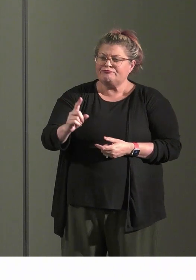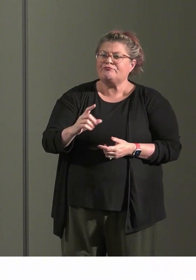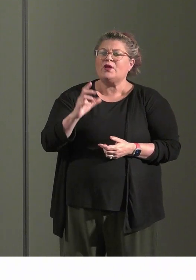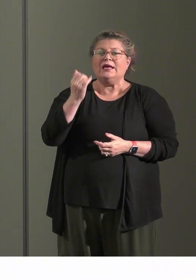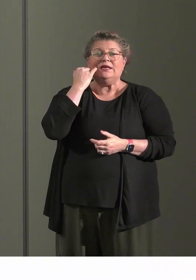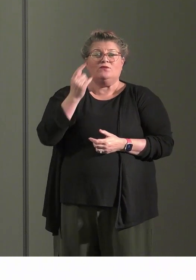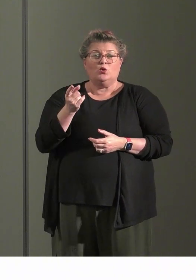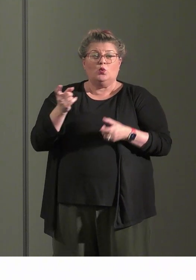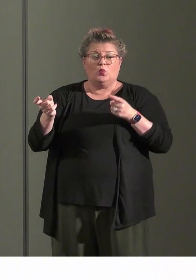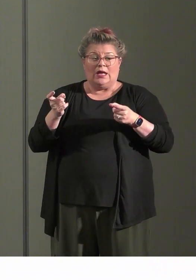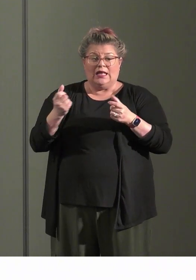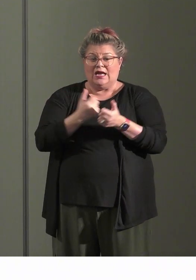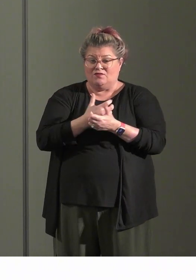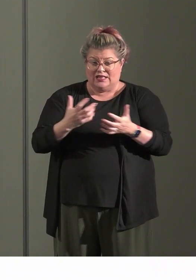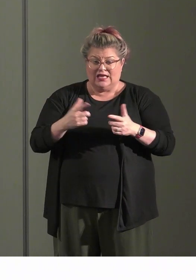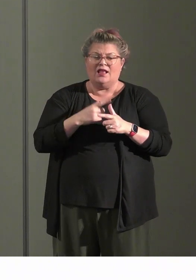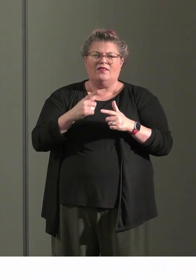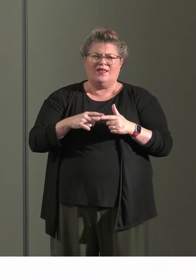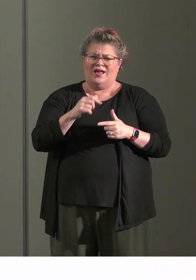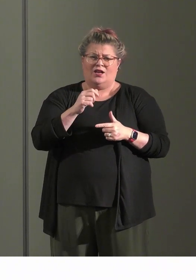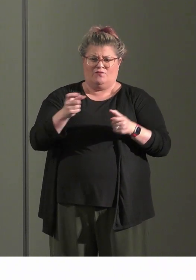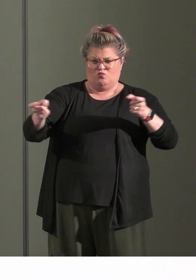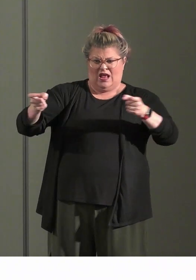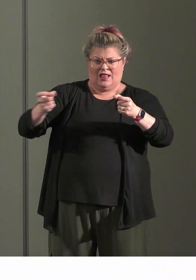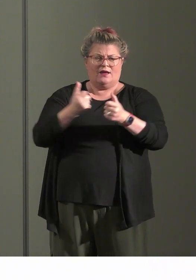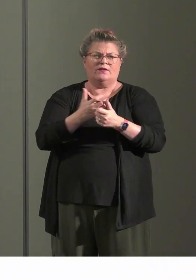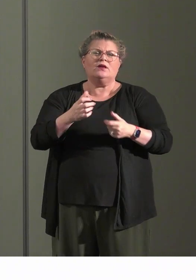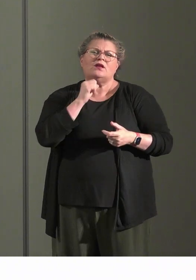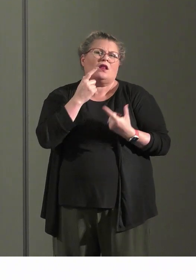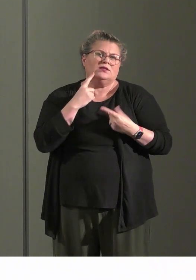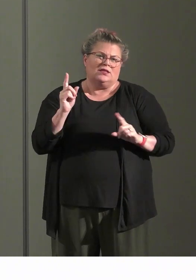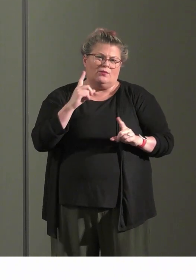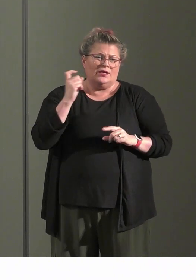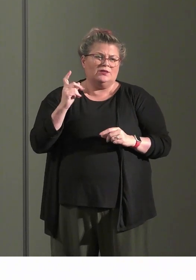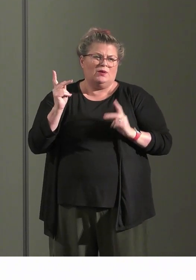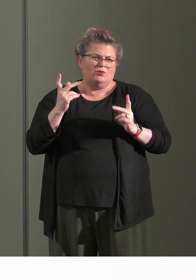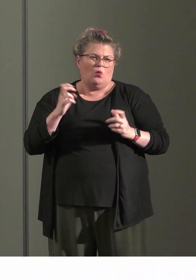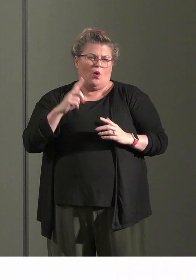everything you will not have success no one wants 1,000 pieces of legislation